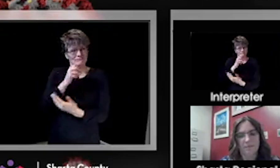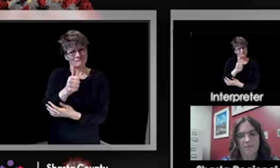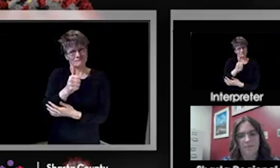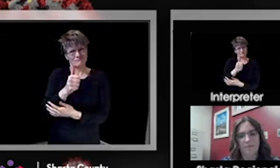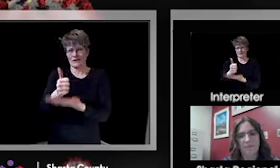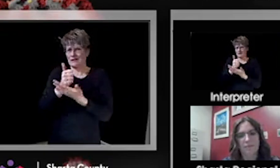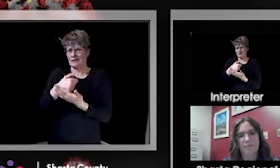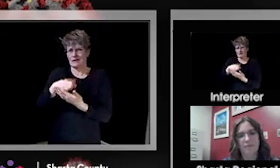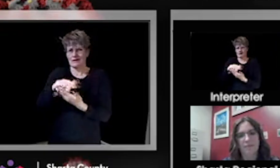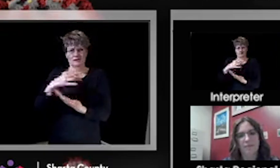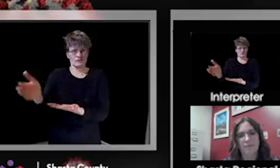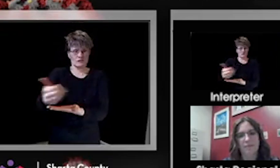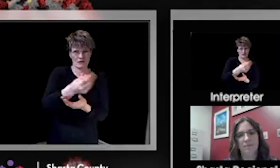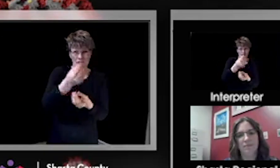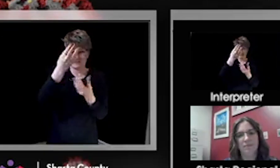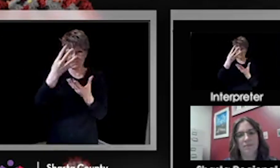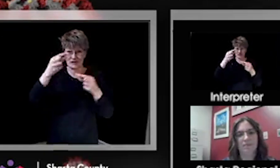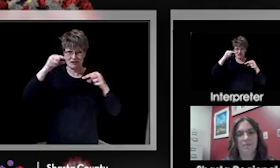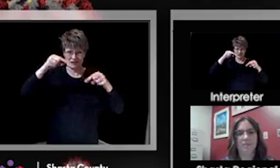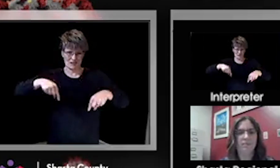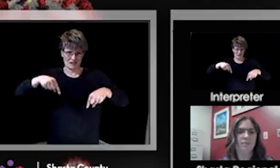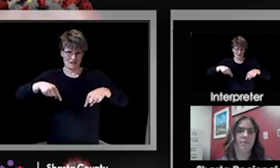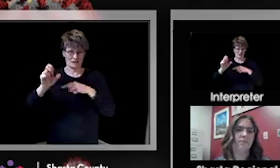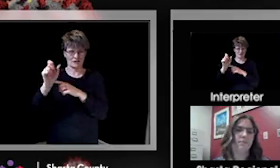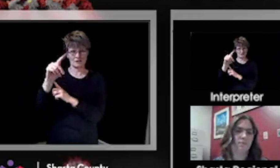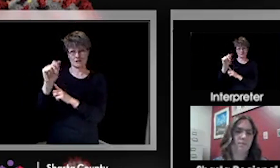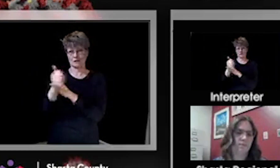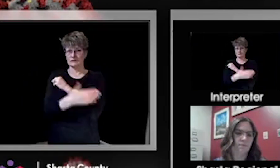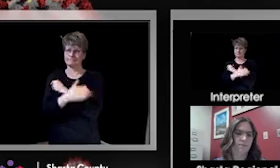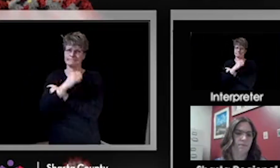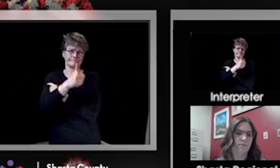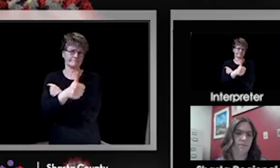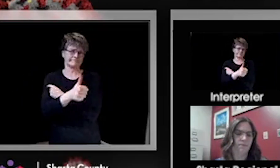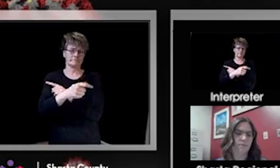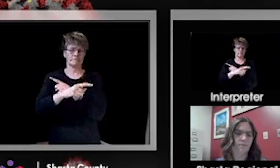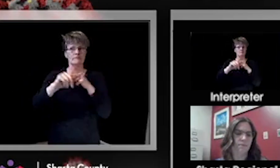for our particular situation here in Shasta County, but we are hoping that more of that